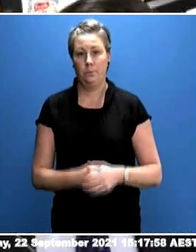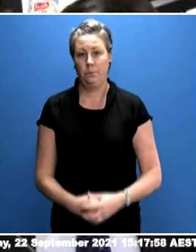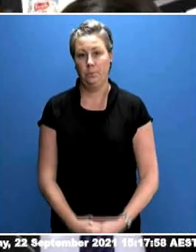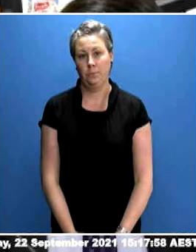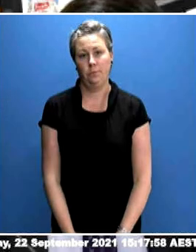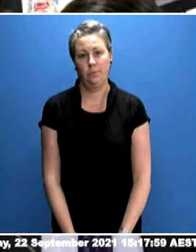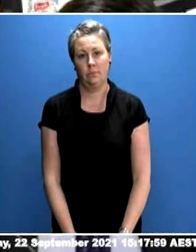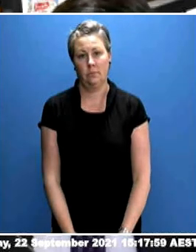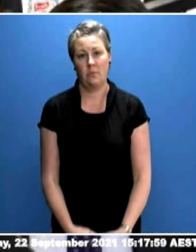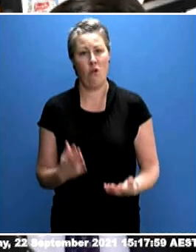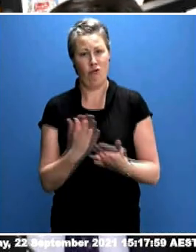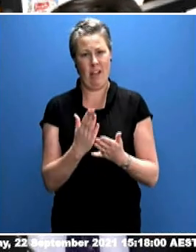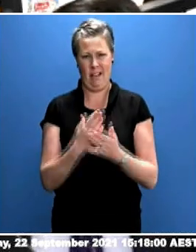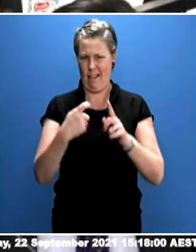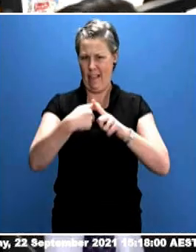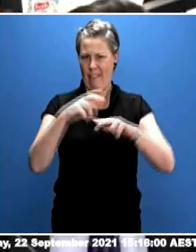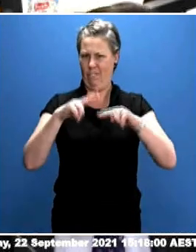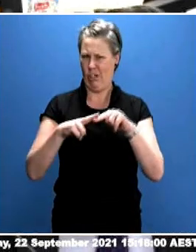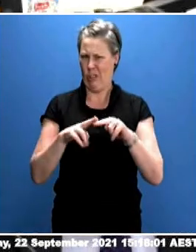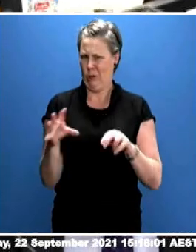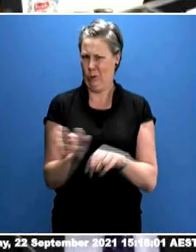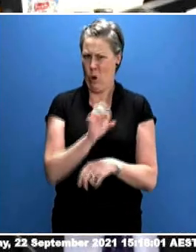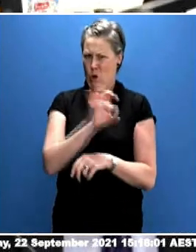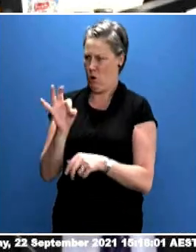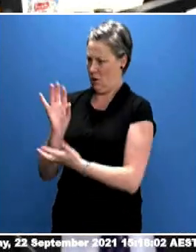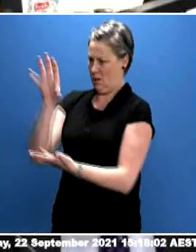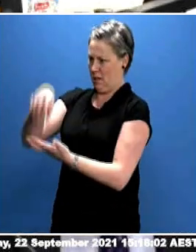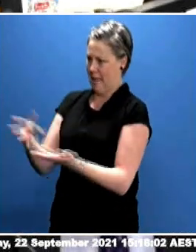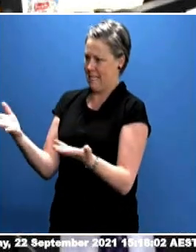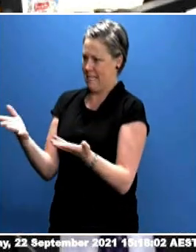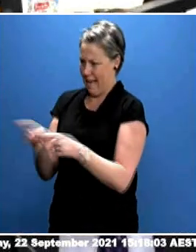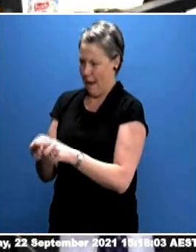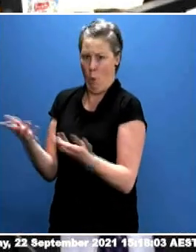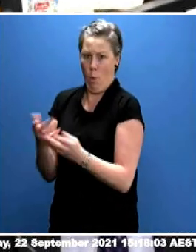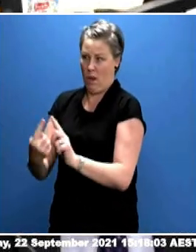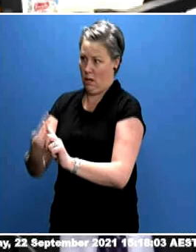Centre wouldn't be on a place that had that sort of history, would it? I would agree with you.